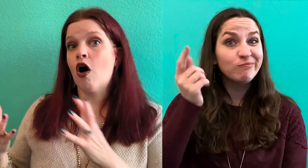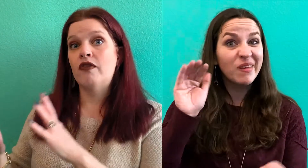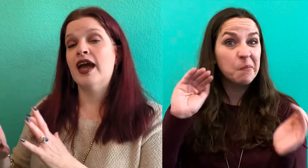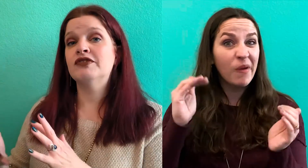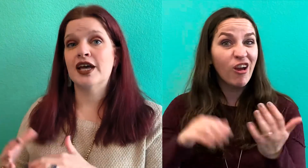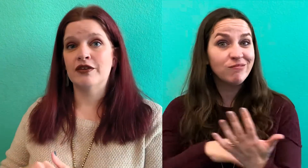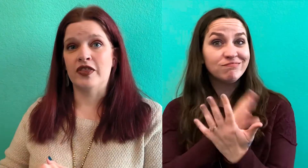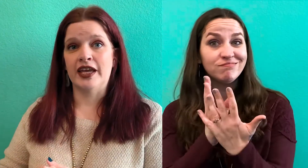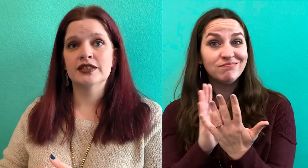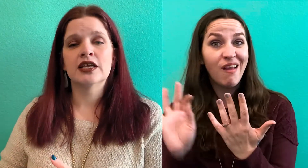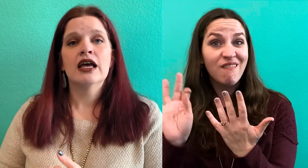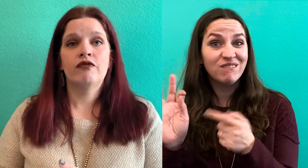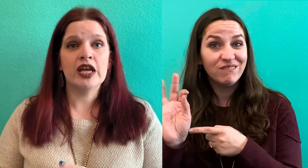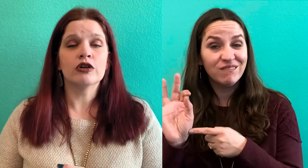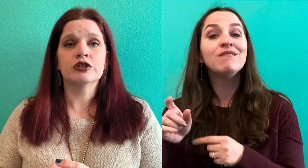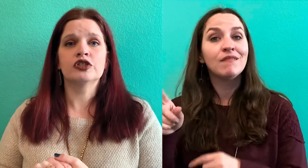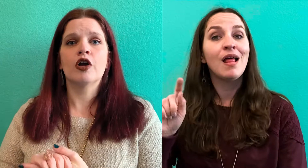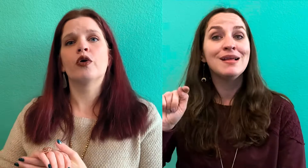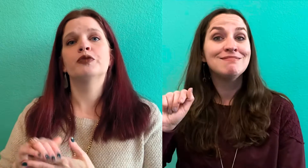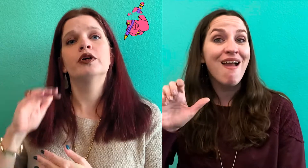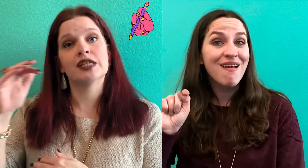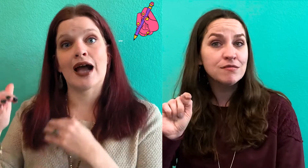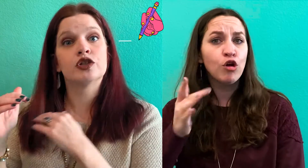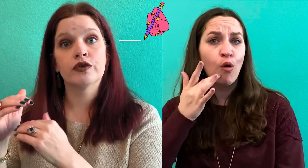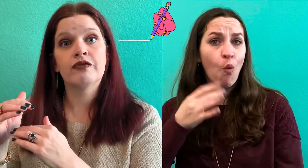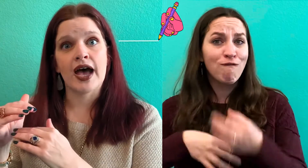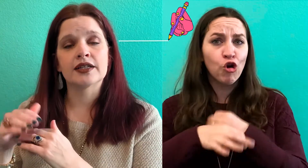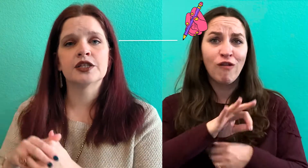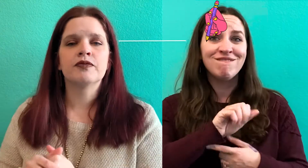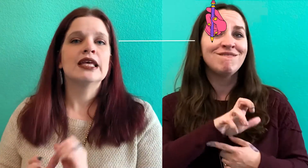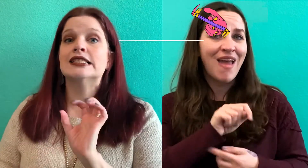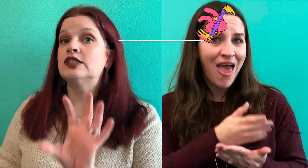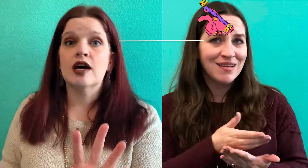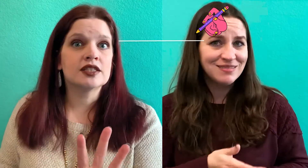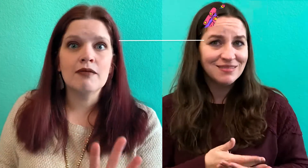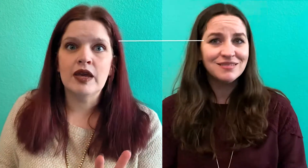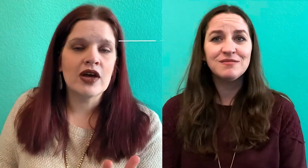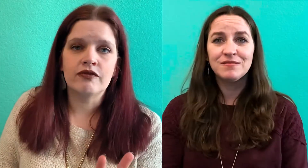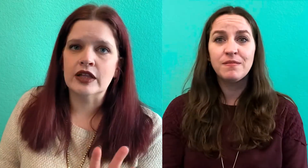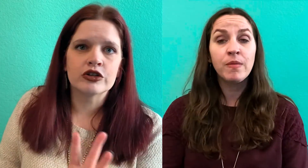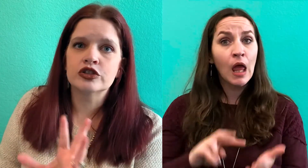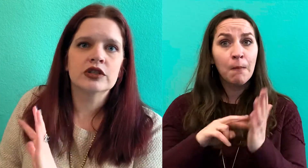On the F side of things, feelers are going to put 'tact over fact'. This does not mean that feelers are liars.